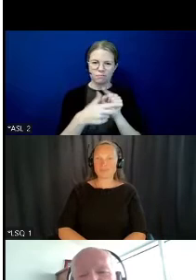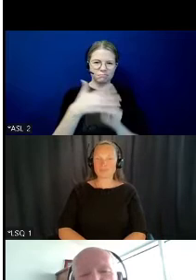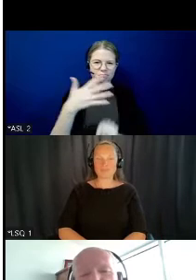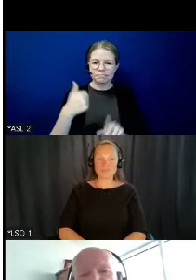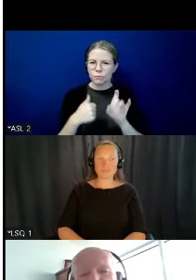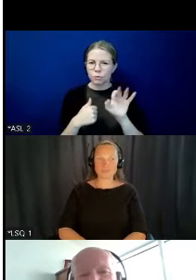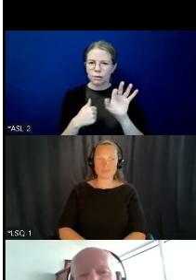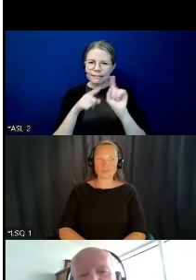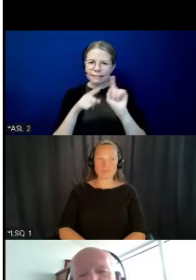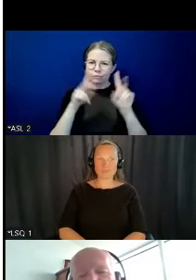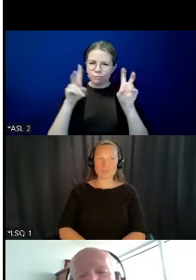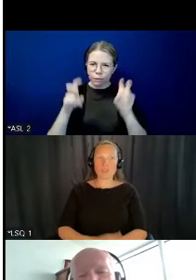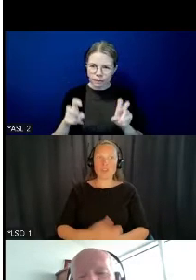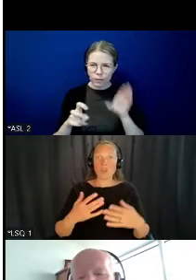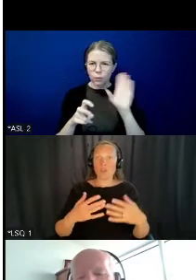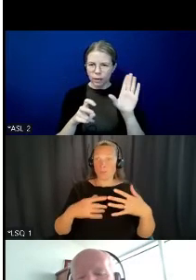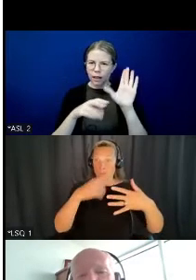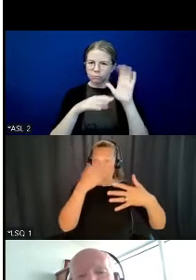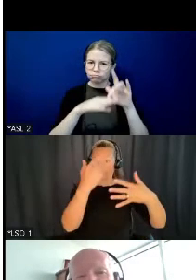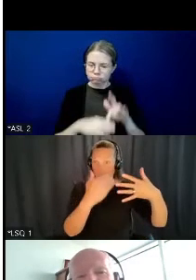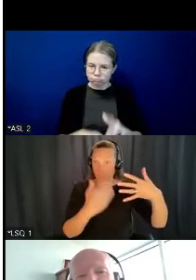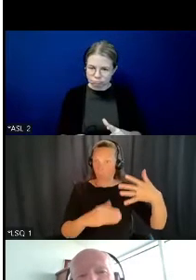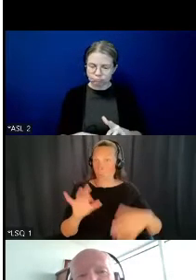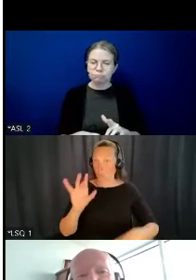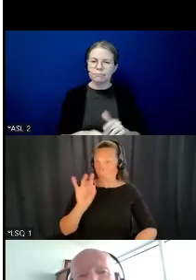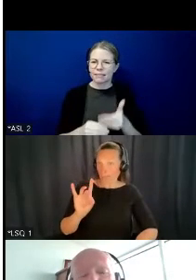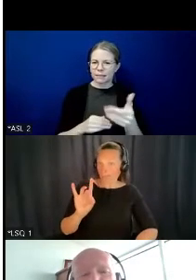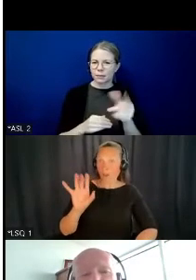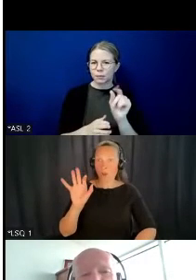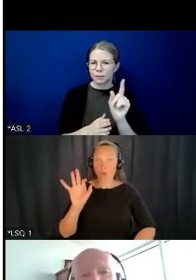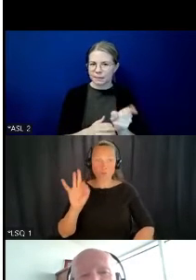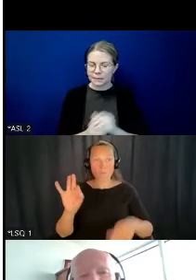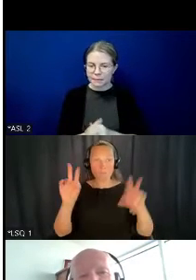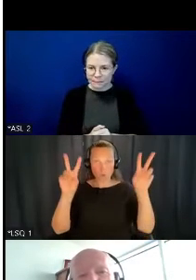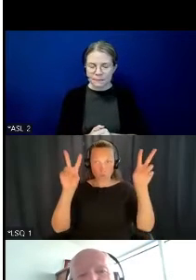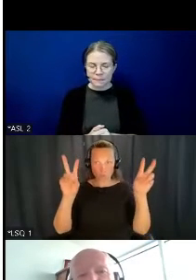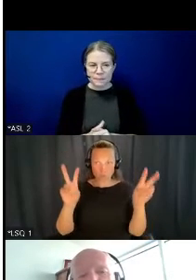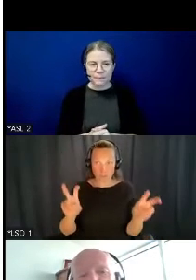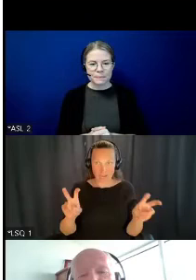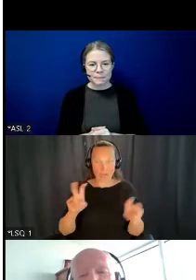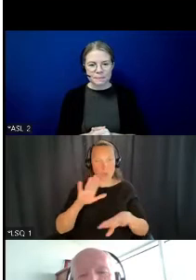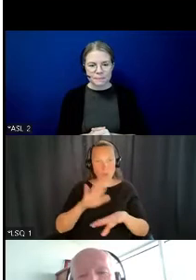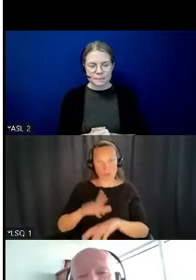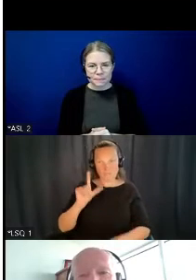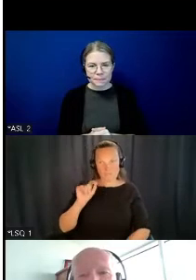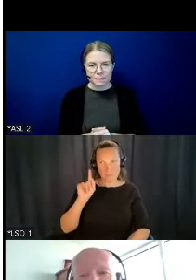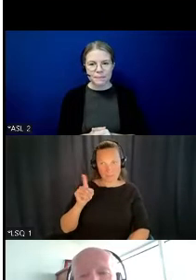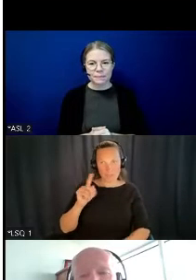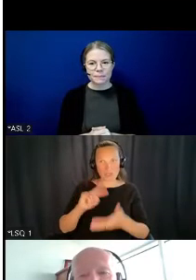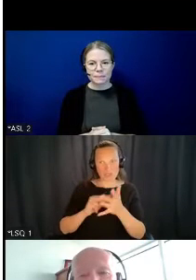IN THE 20 MINUTES OR SO. AND MY FIRST POINT I THINK IS ABOUT WHAT I WOULD CALL LAWS AND THE RULE